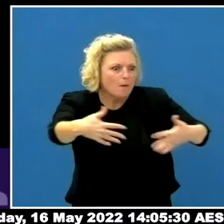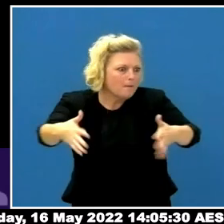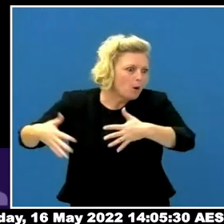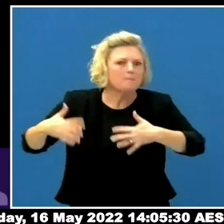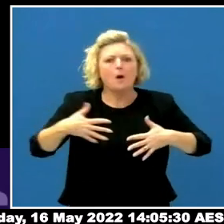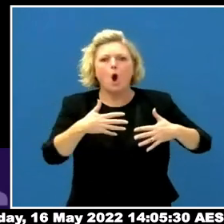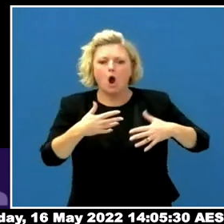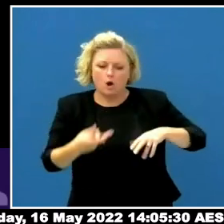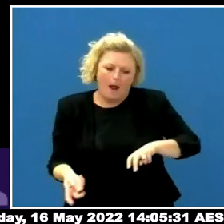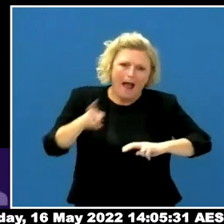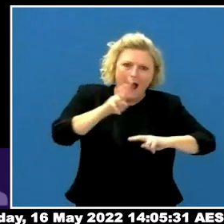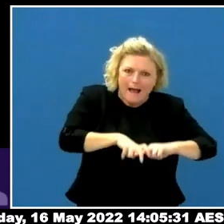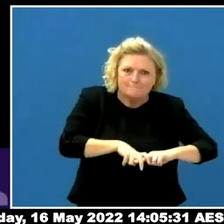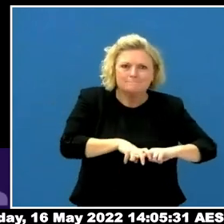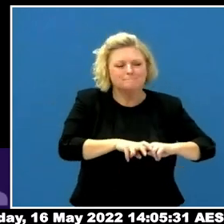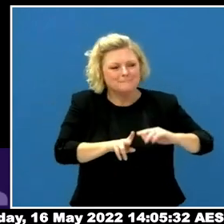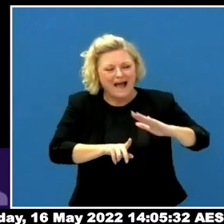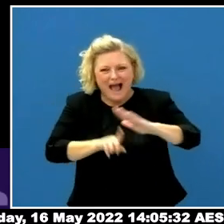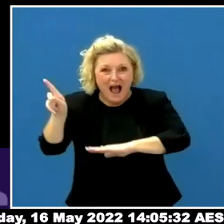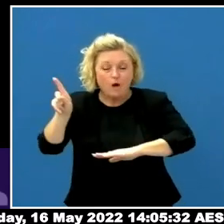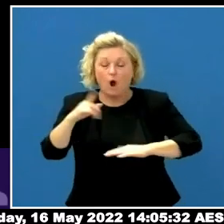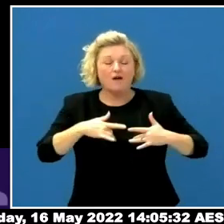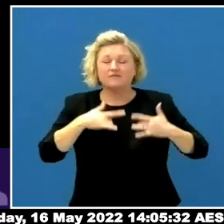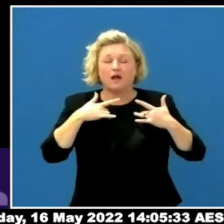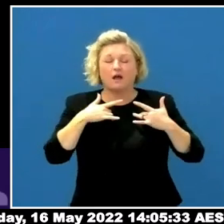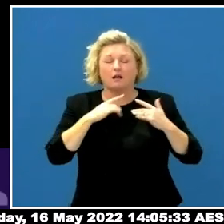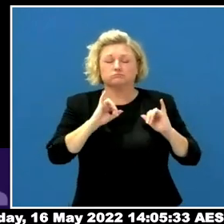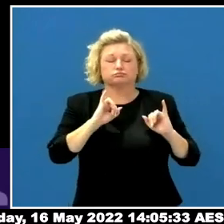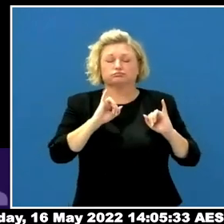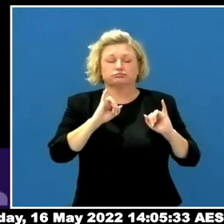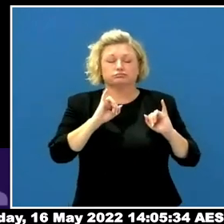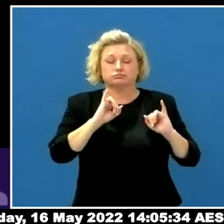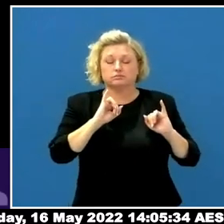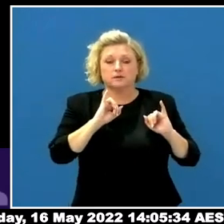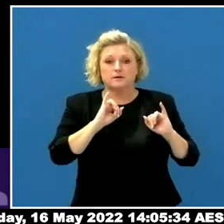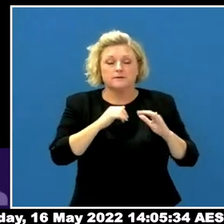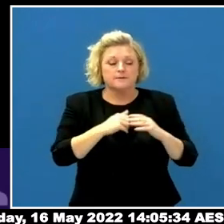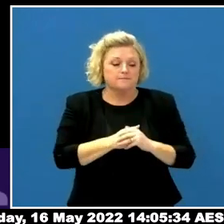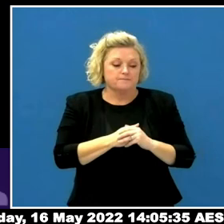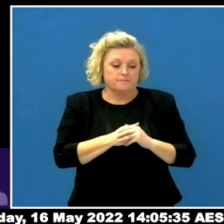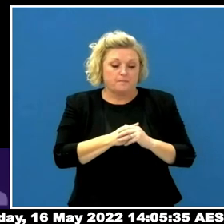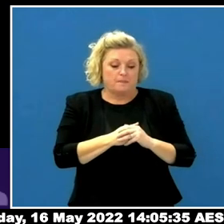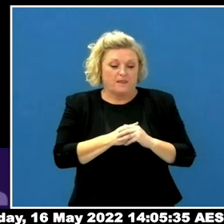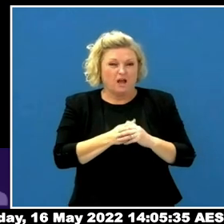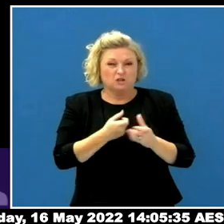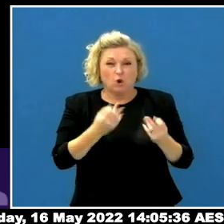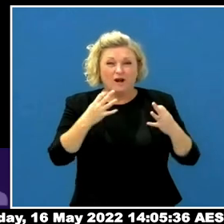There was no way. I don't even think there was a sprinkler system on the roof either.